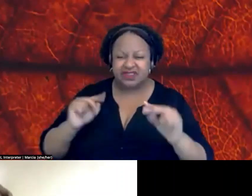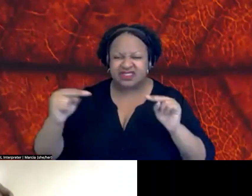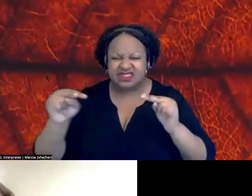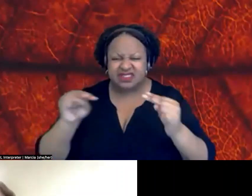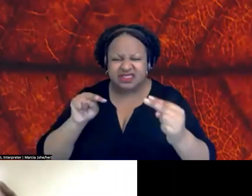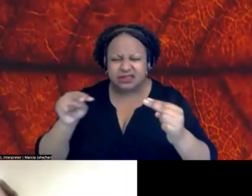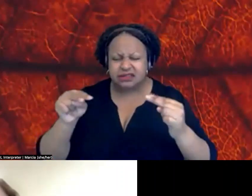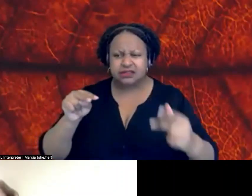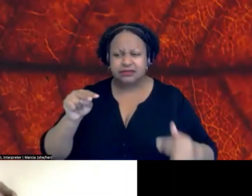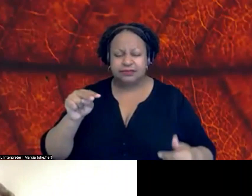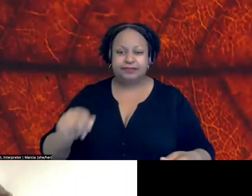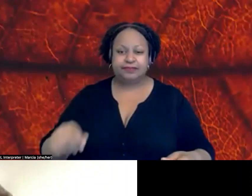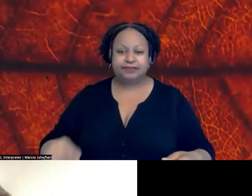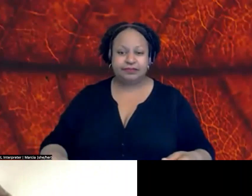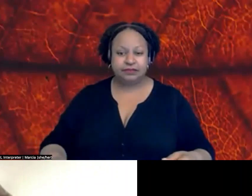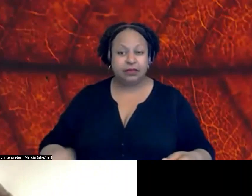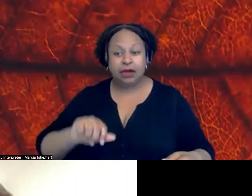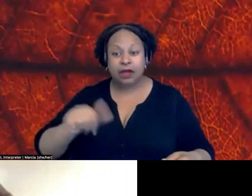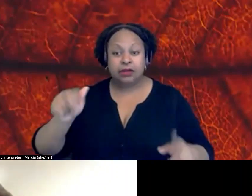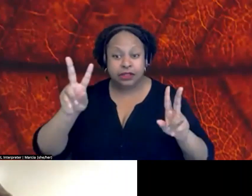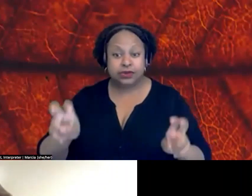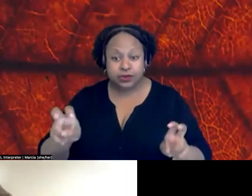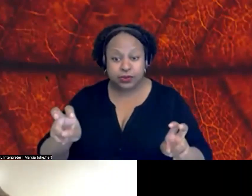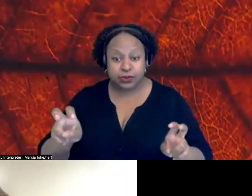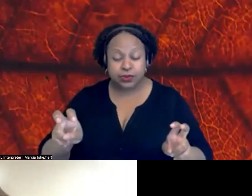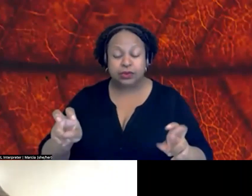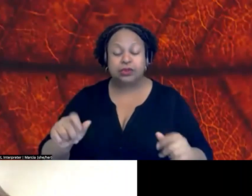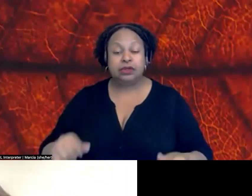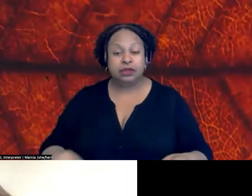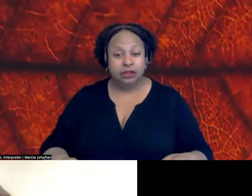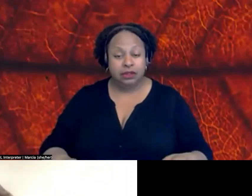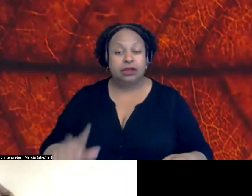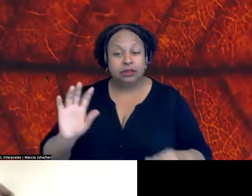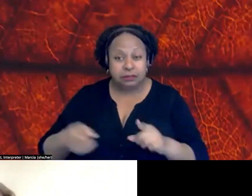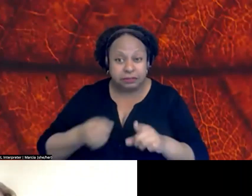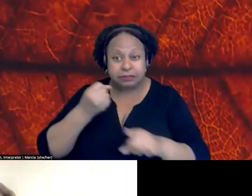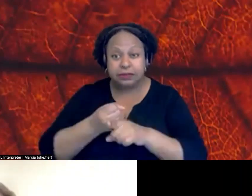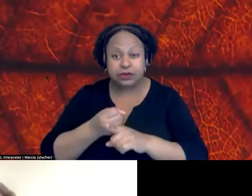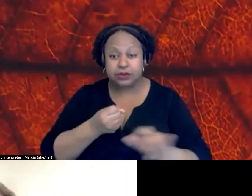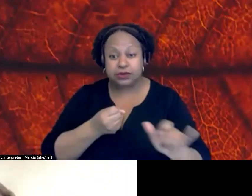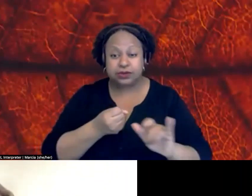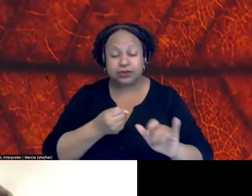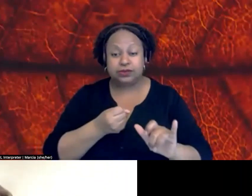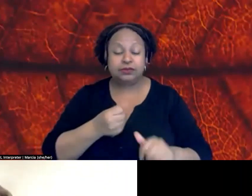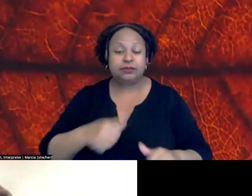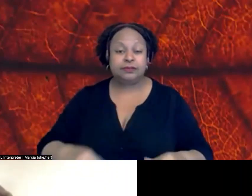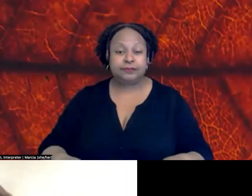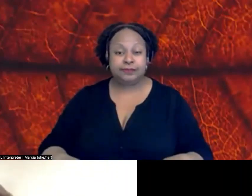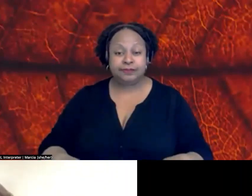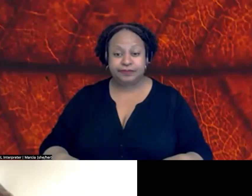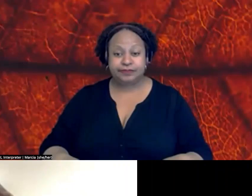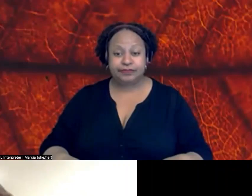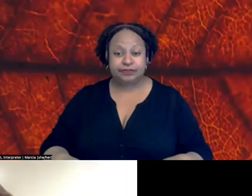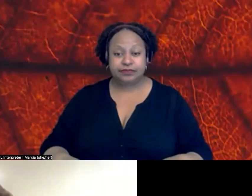And then another issue we face that's going to contribute to this was I couldn't get in person CARTs